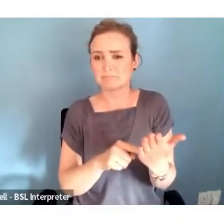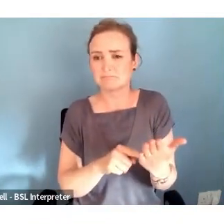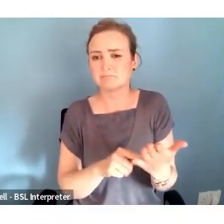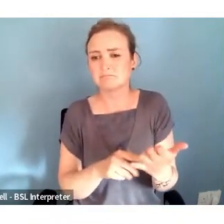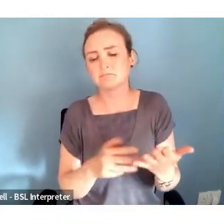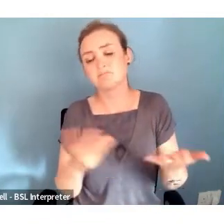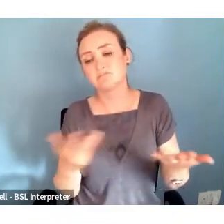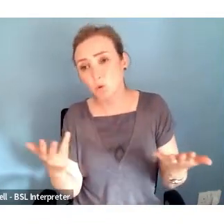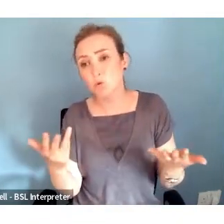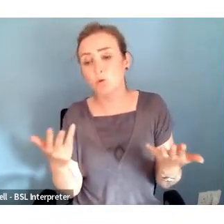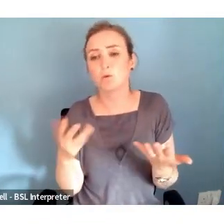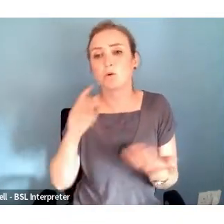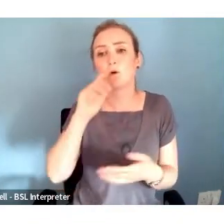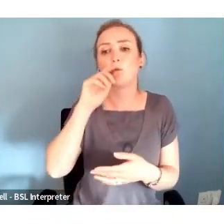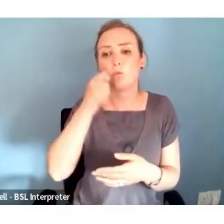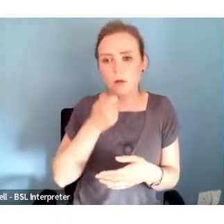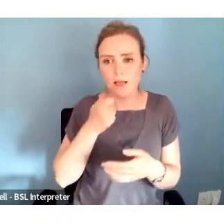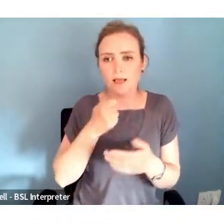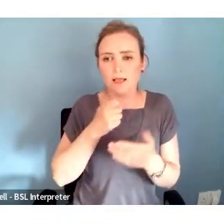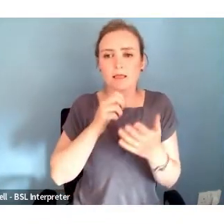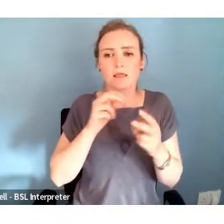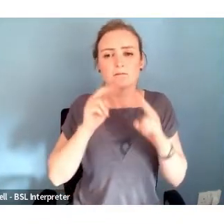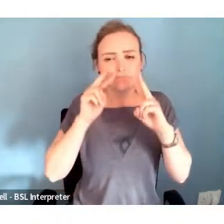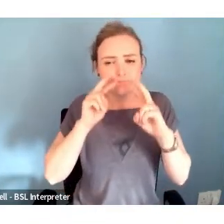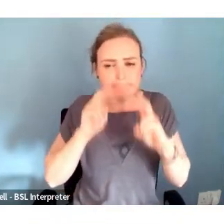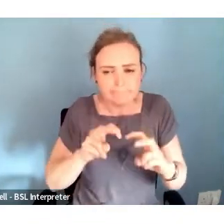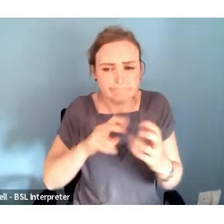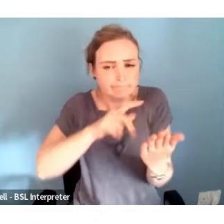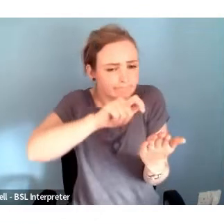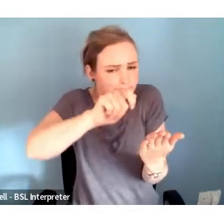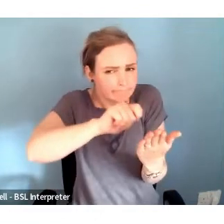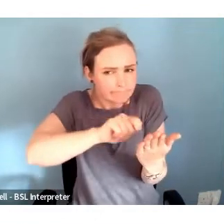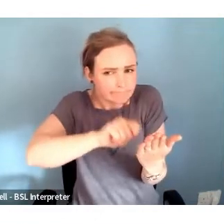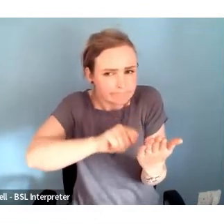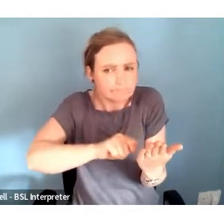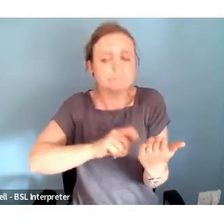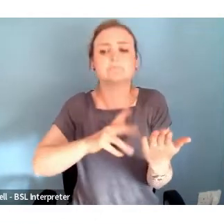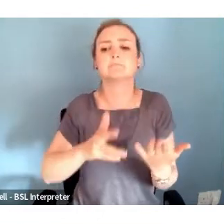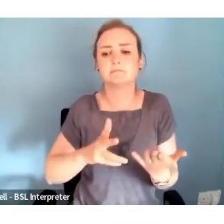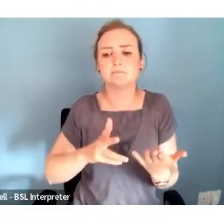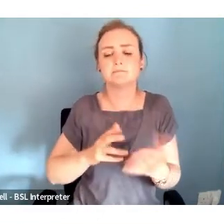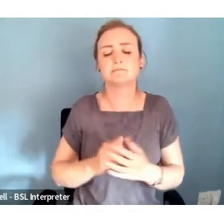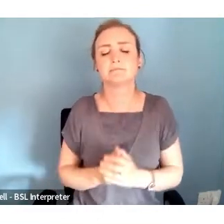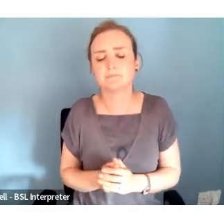we do spend a lot of time doing that. We are limited in